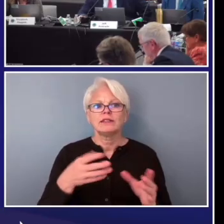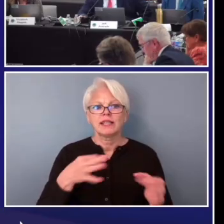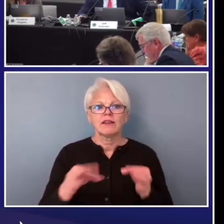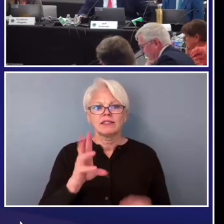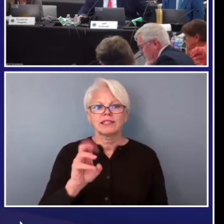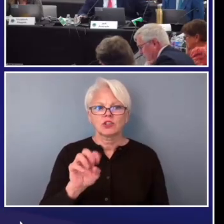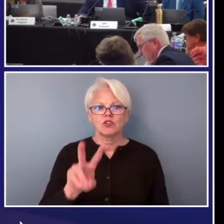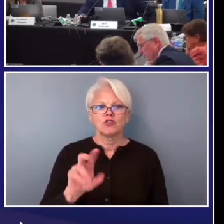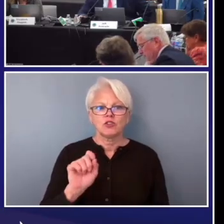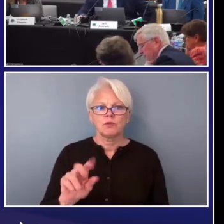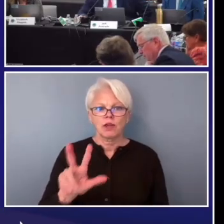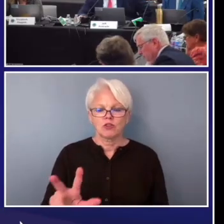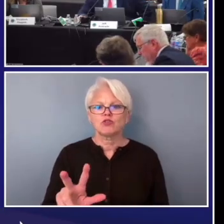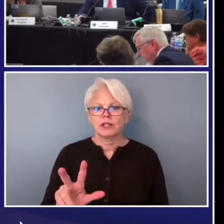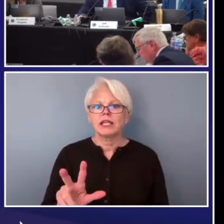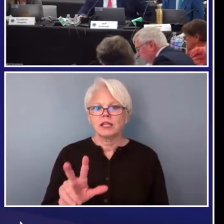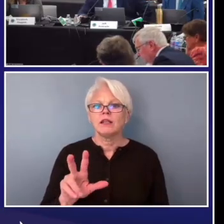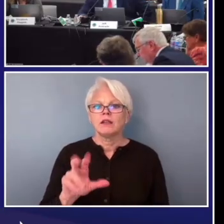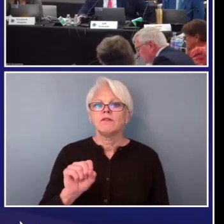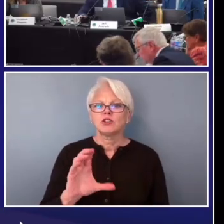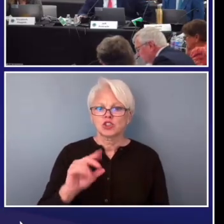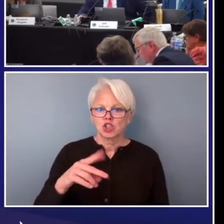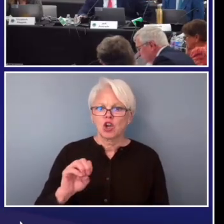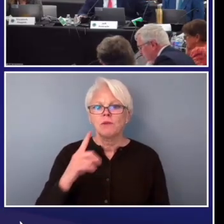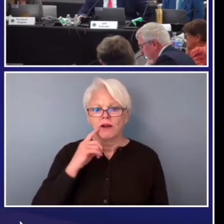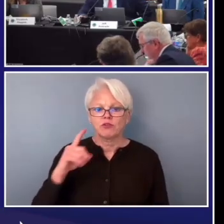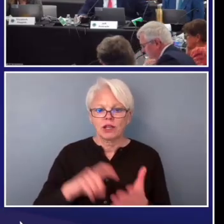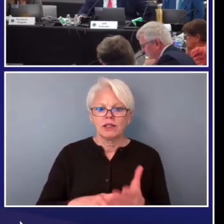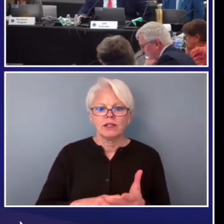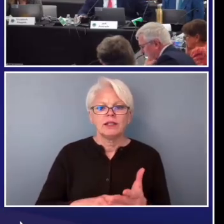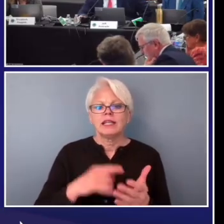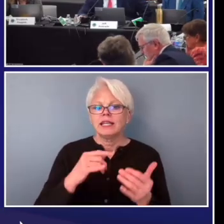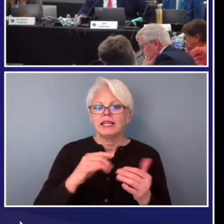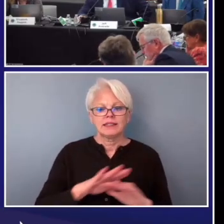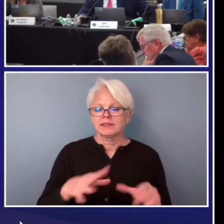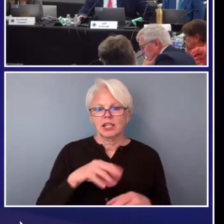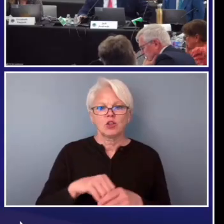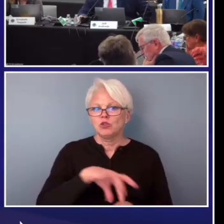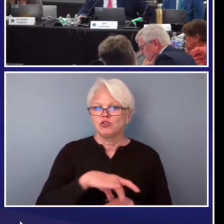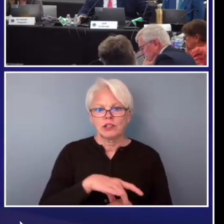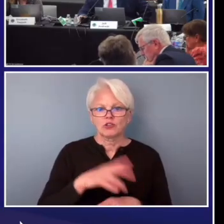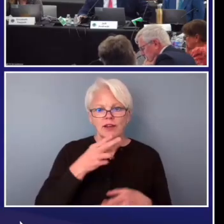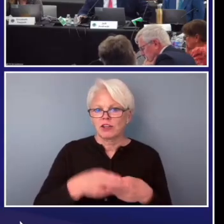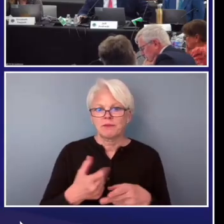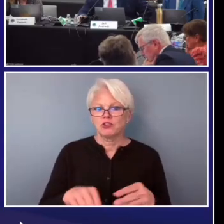recognition, but it no longer includes the geographic, any geographic mention as being required to